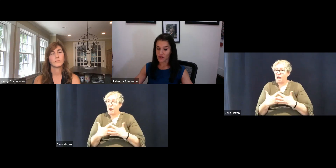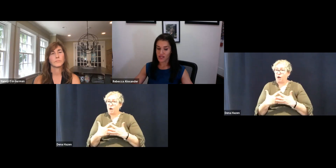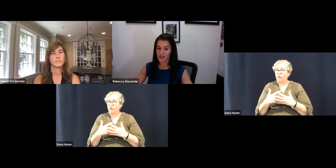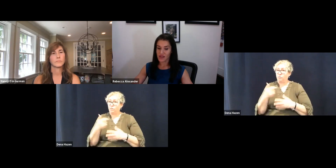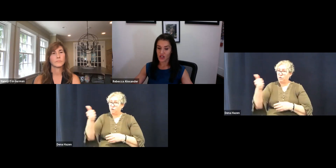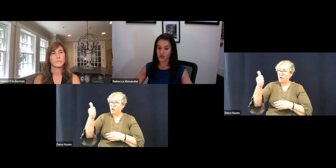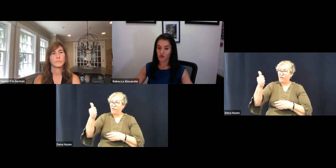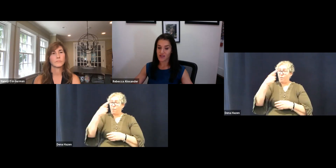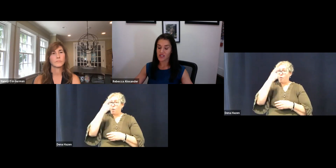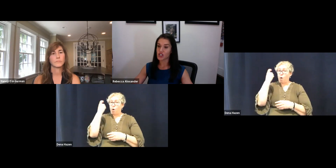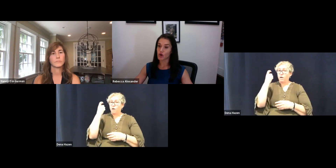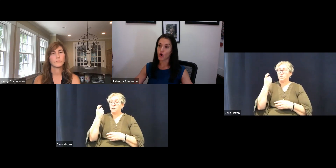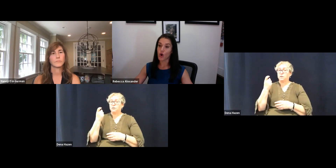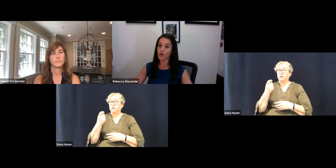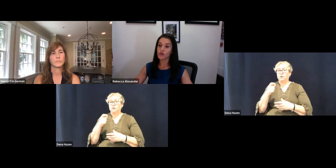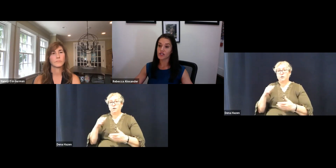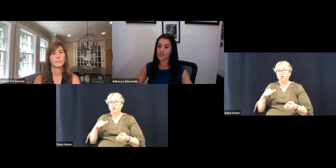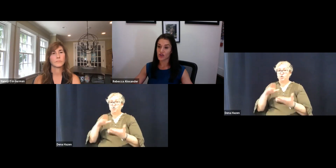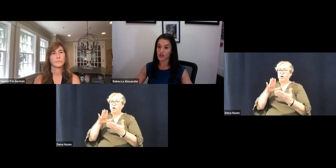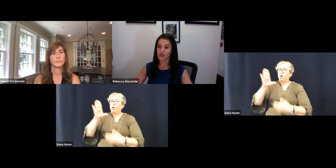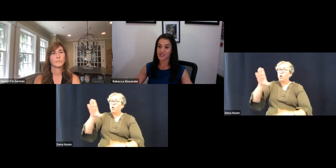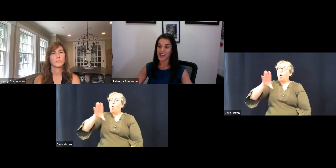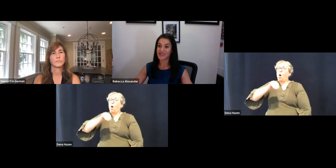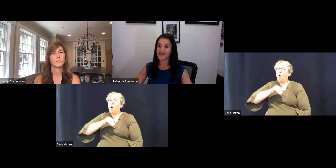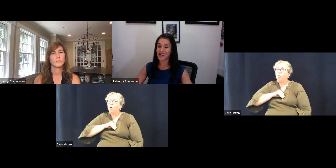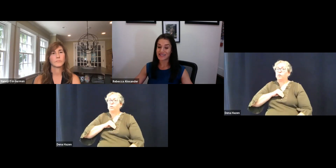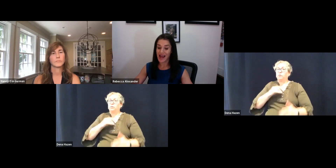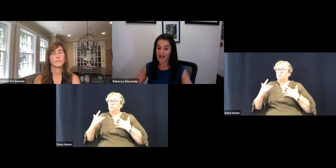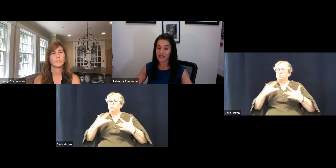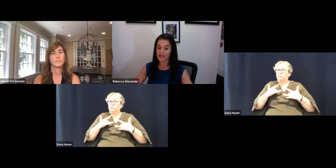Because I think addressing your own concerns and anxieties